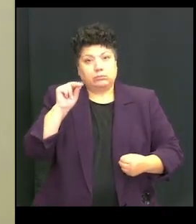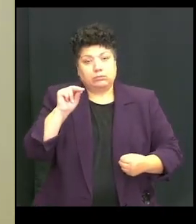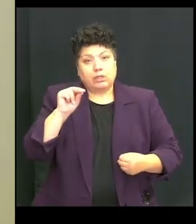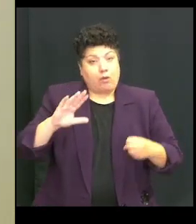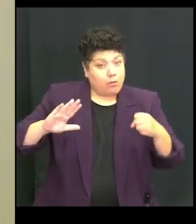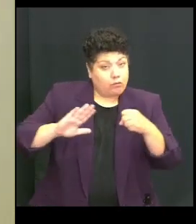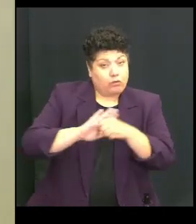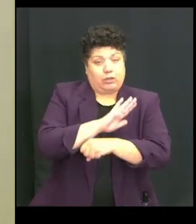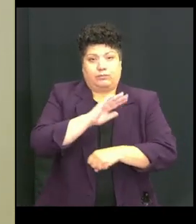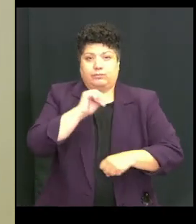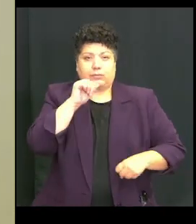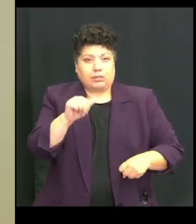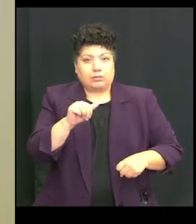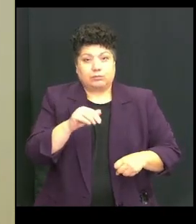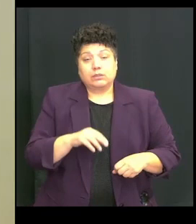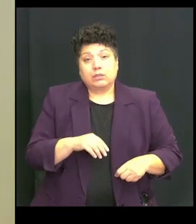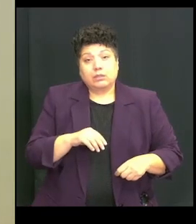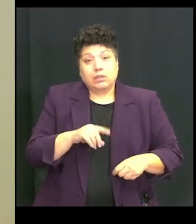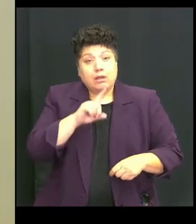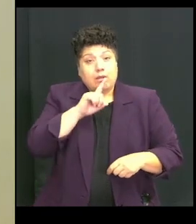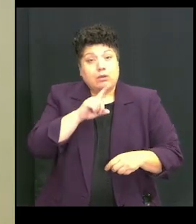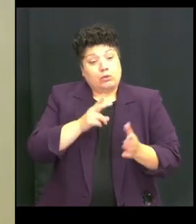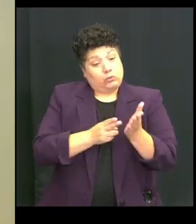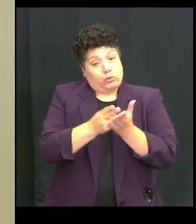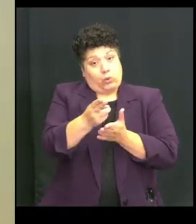The truth is actually in the middle.